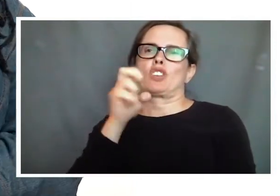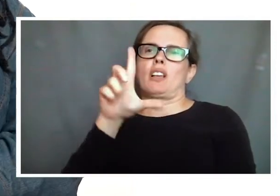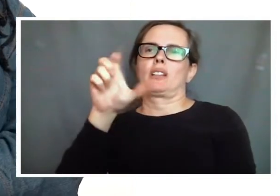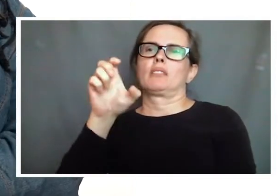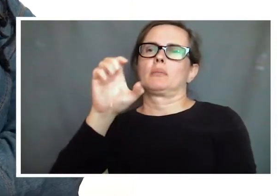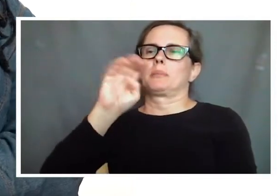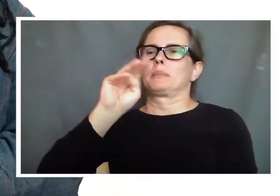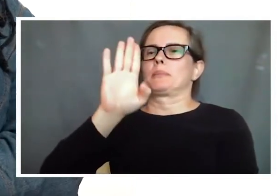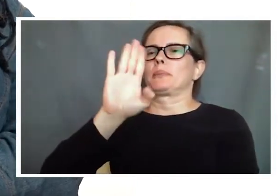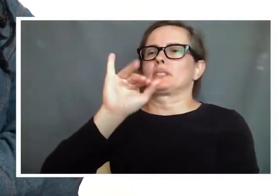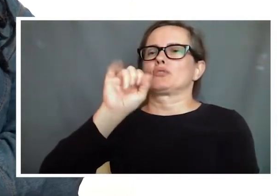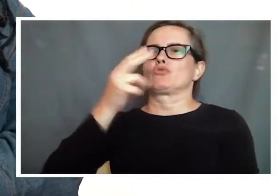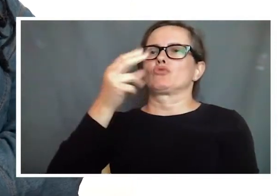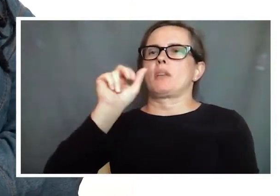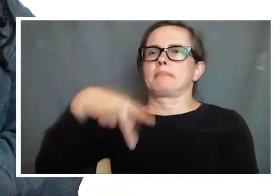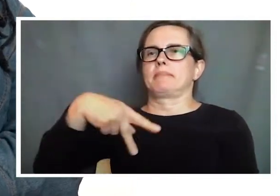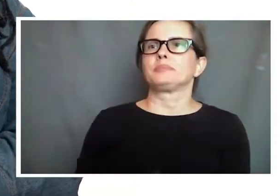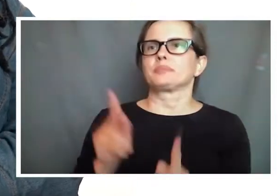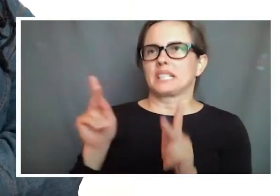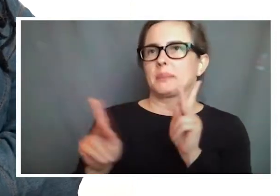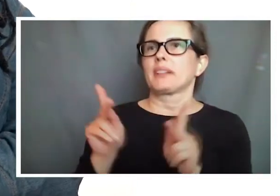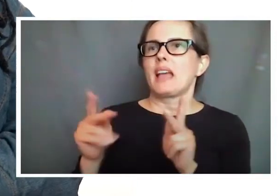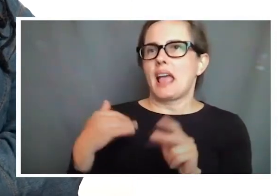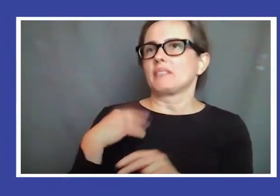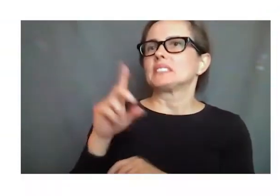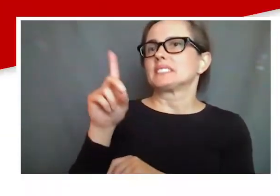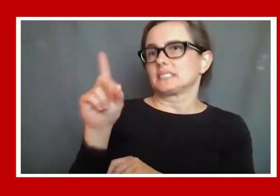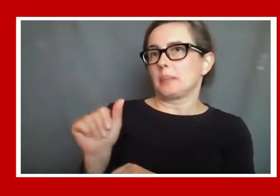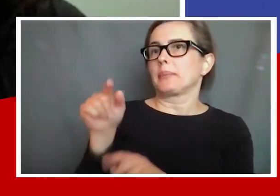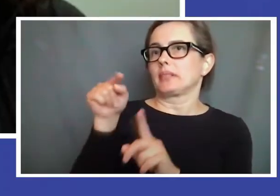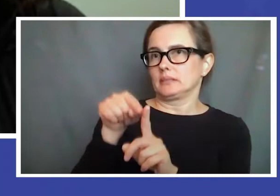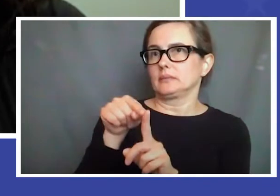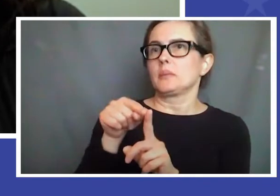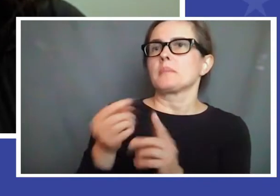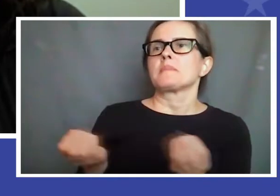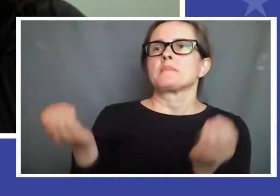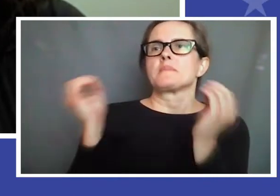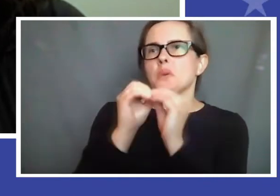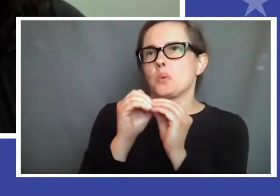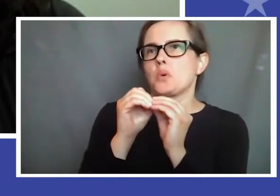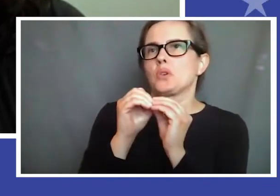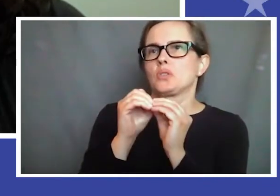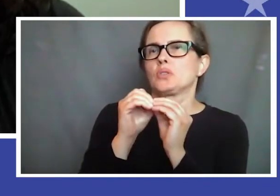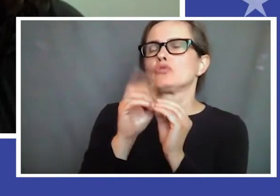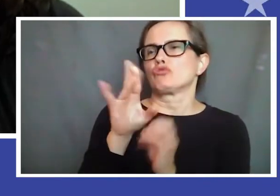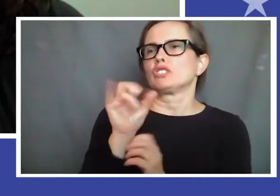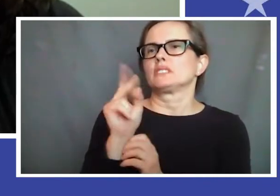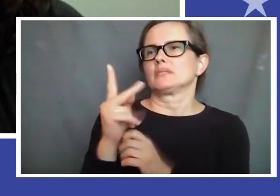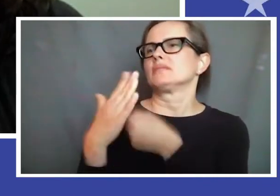Let's talk with Michelle Bishop from the National Disability Rights Network. People with disabilities I think are at risk for suppression